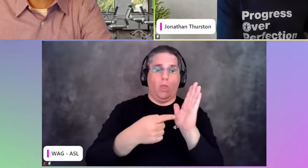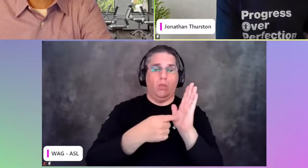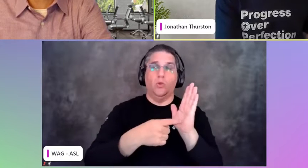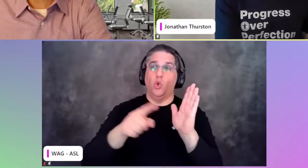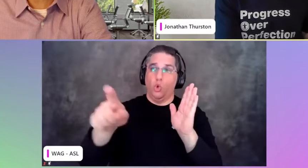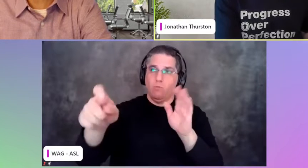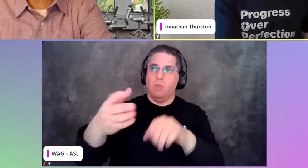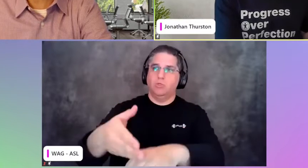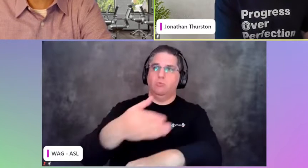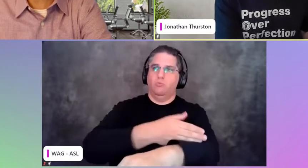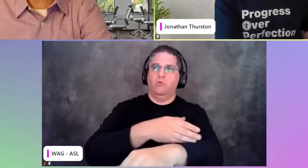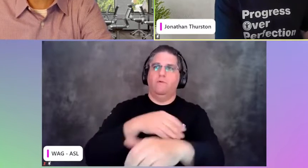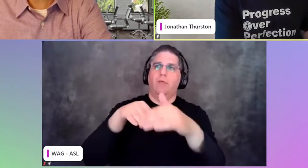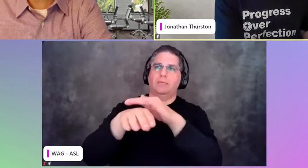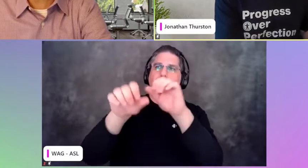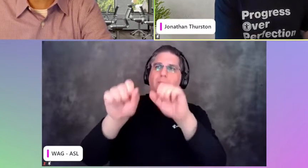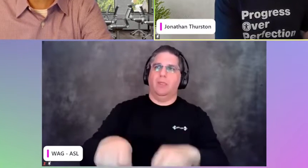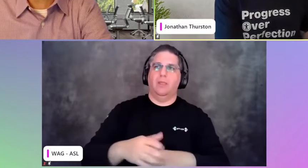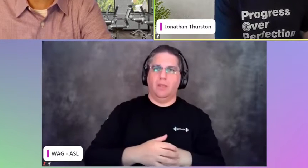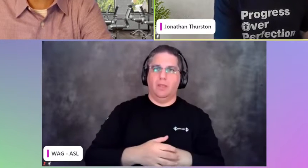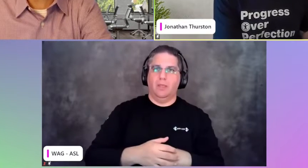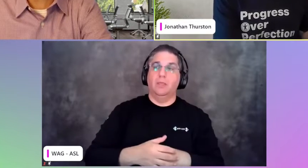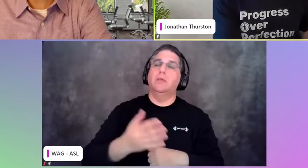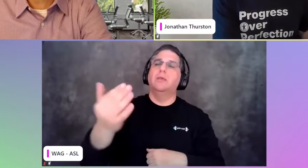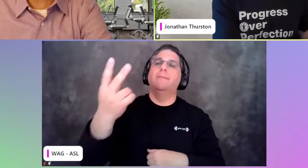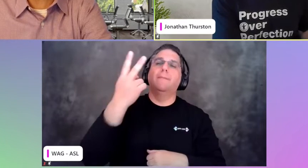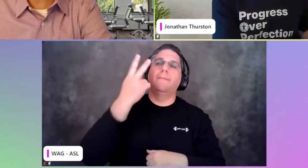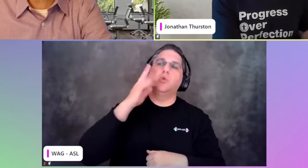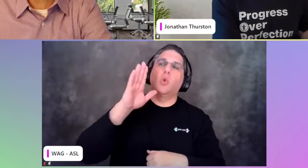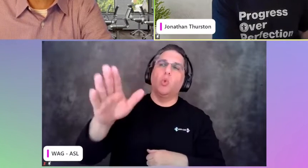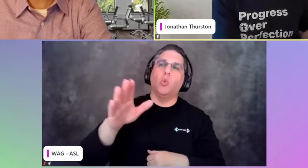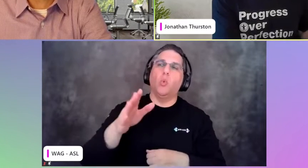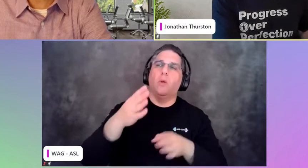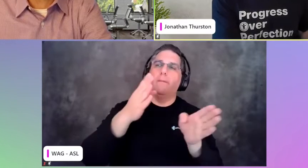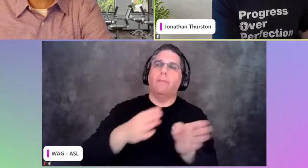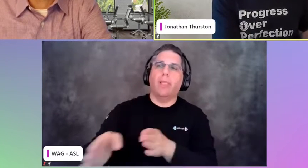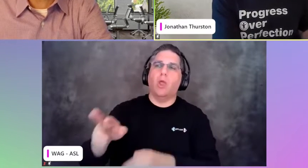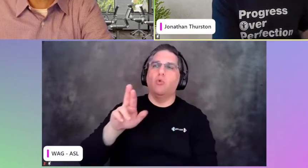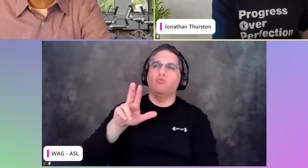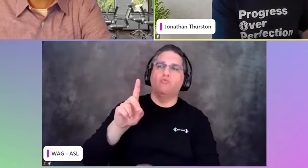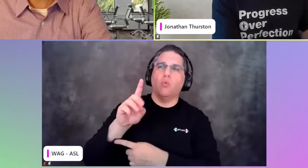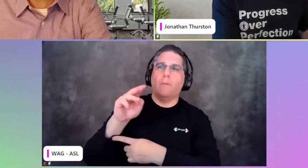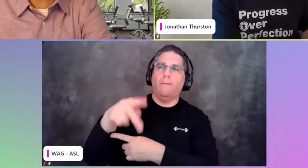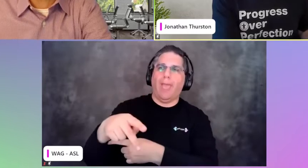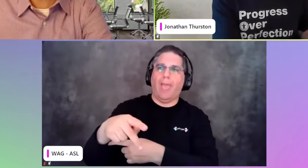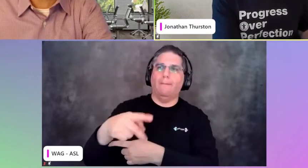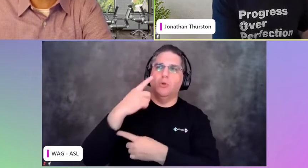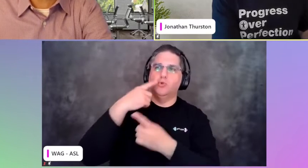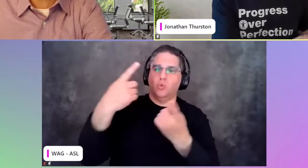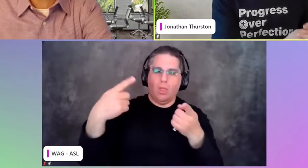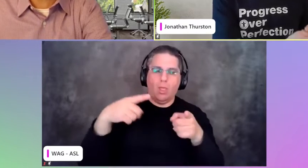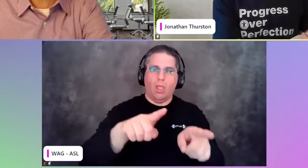to work towards becoming accessible? You can mandate that they commit to accessibility, and